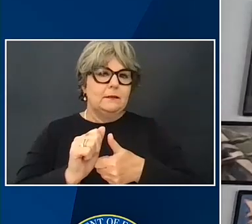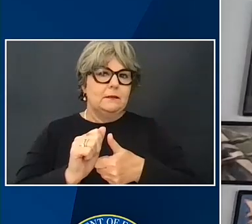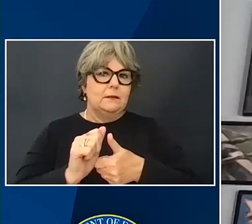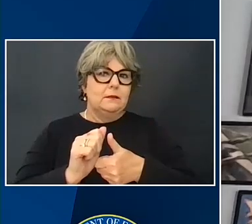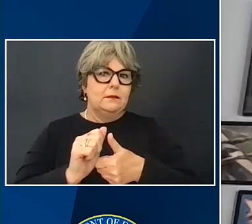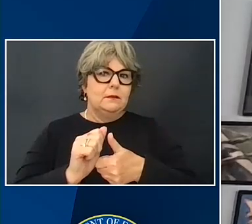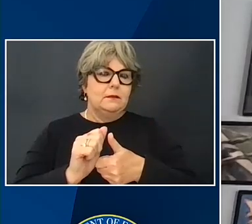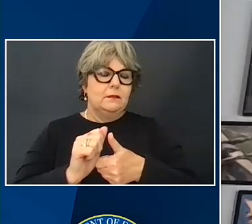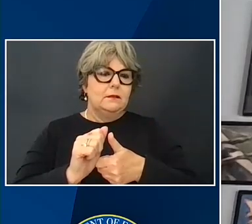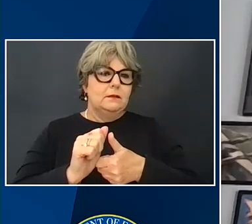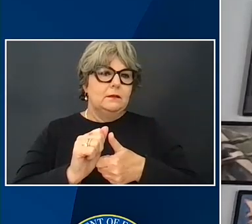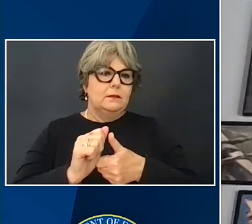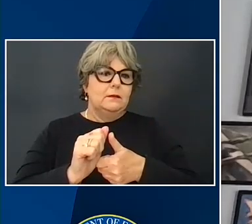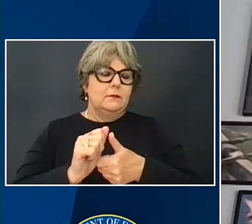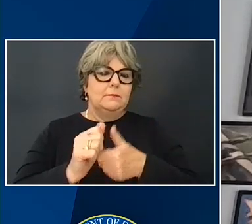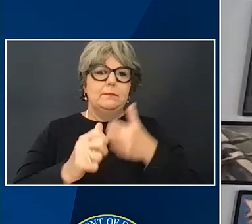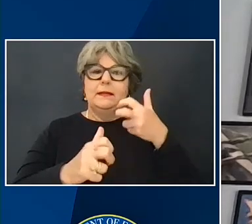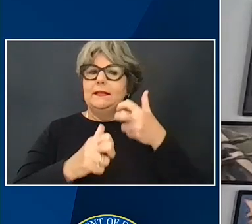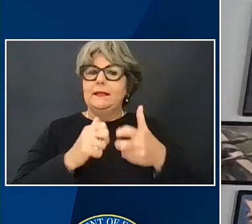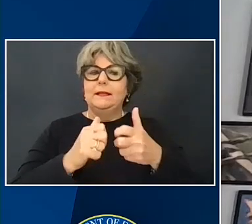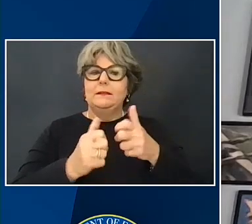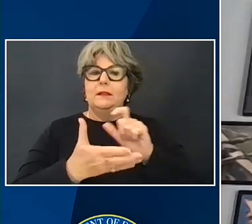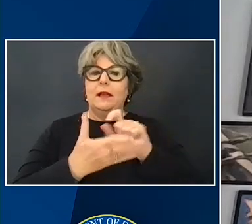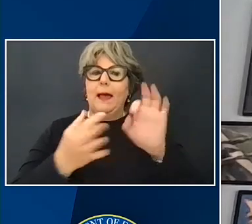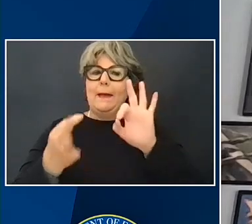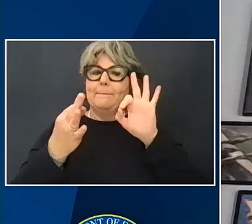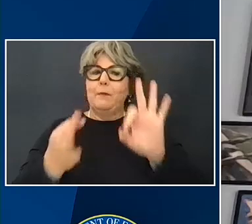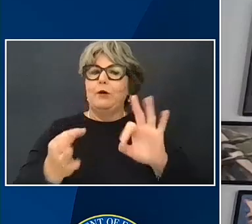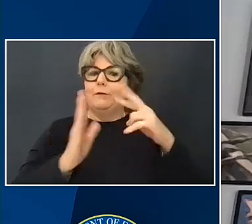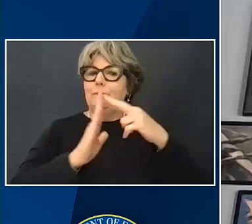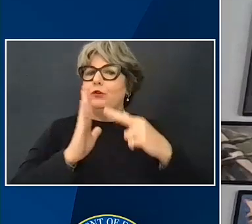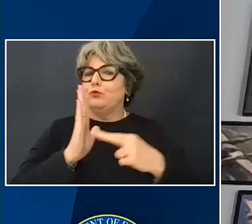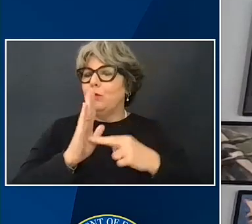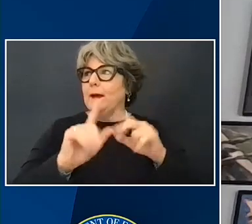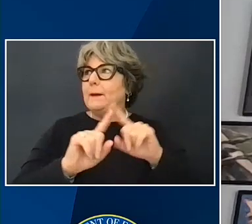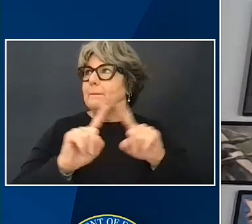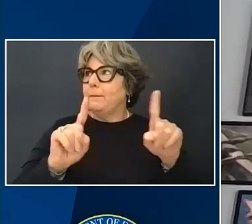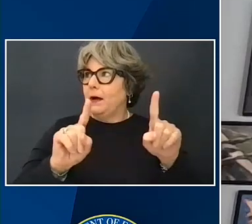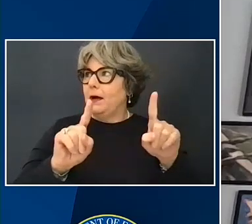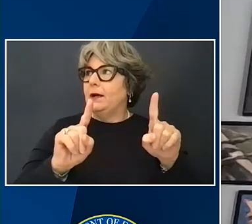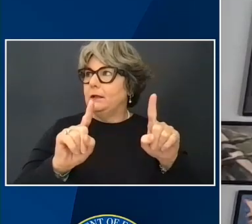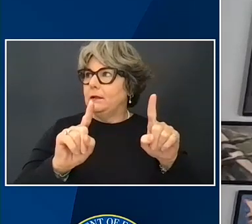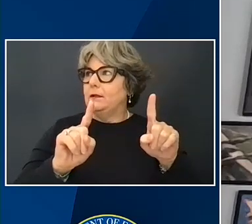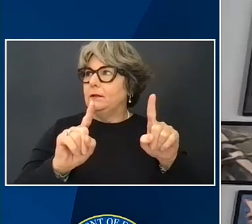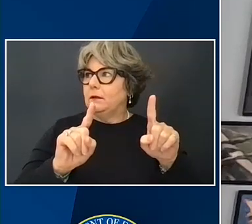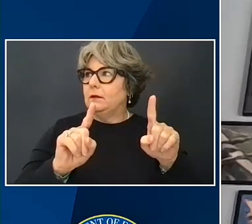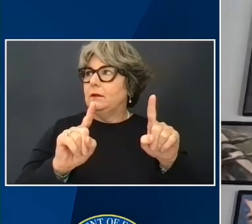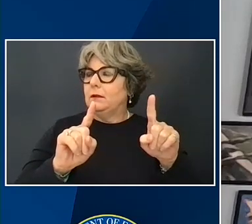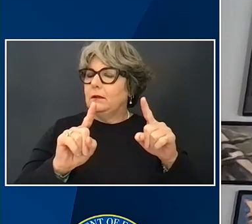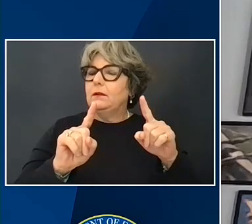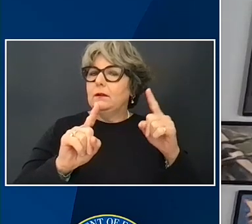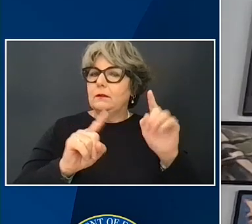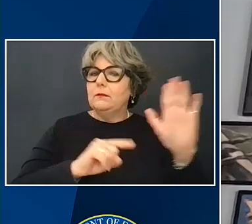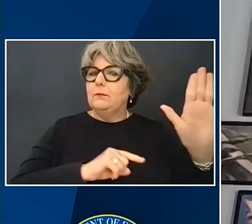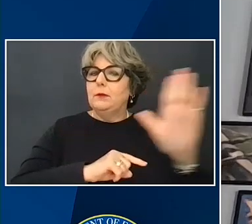would be hard to write a perfect reg. But again, we would, you know, we would take any other suggestions that you all